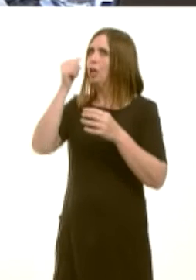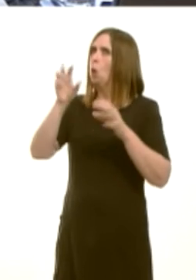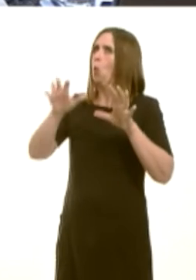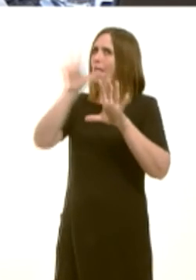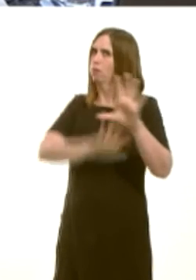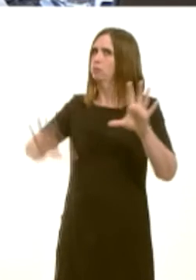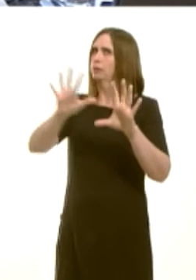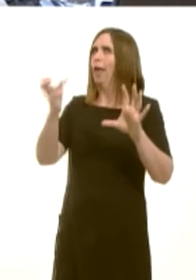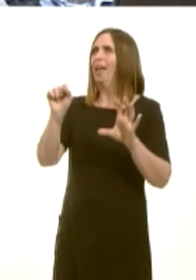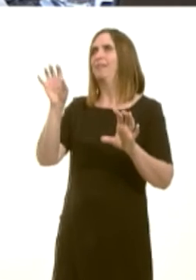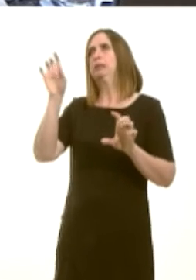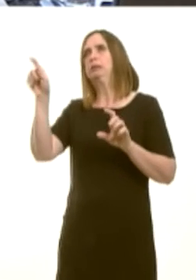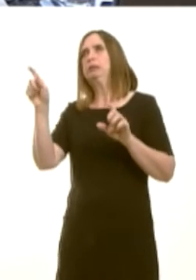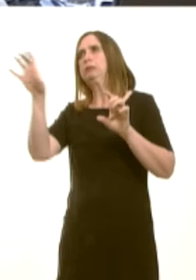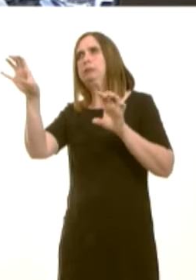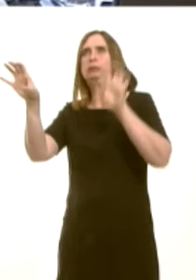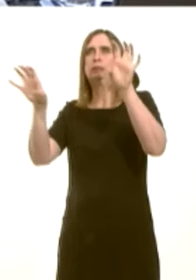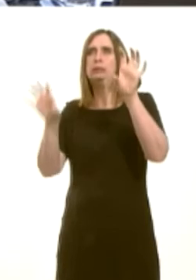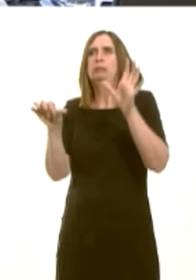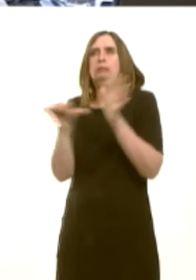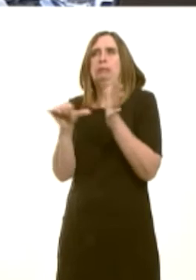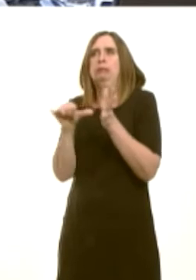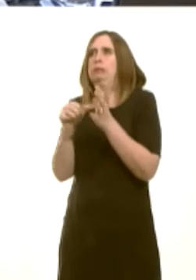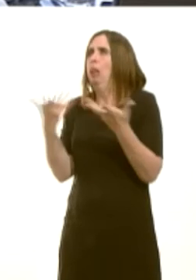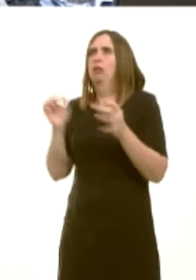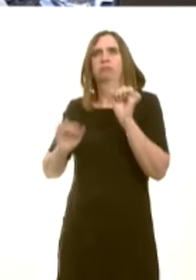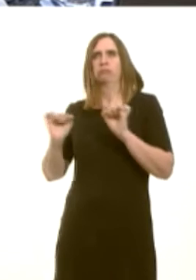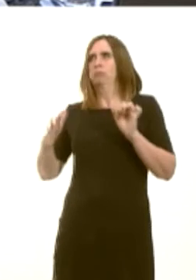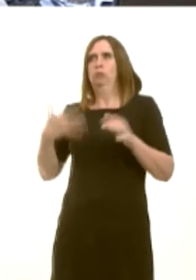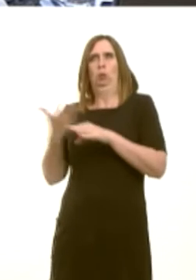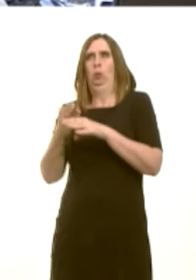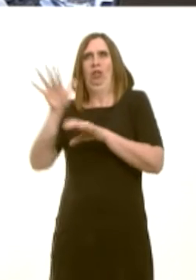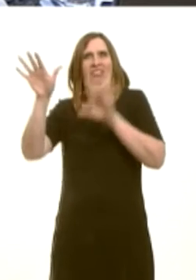But, that is what we want to doóto work with GPs to look at the model of delivery, to improve